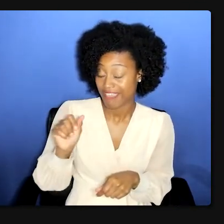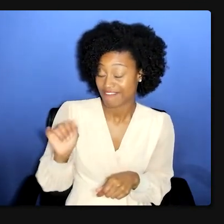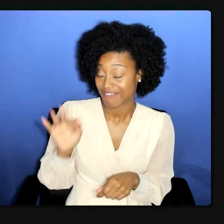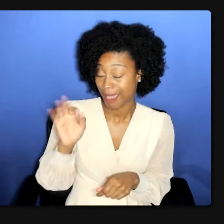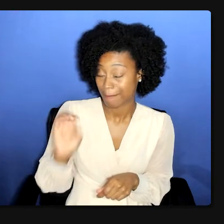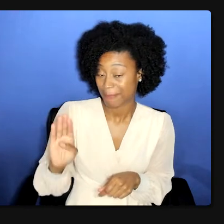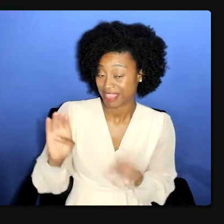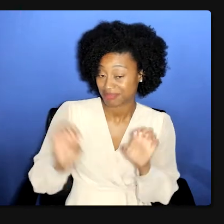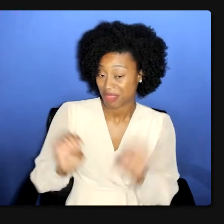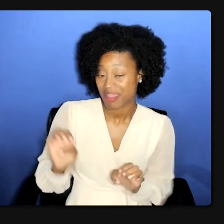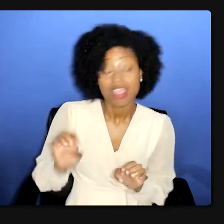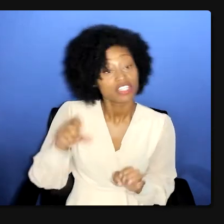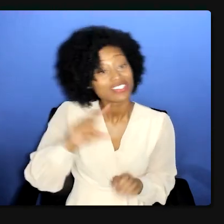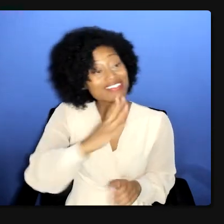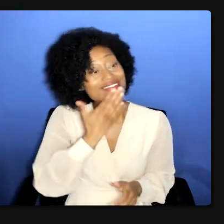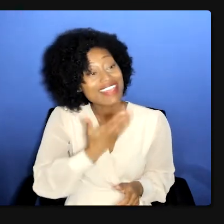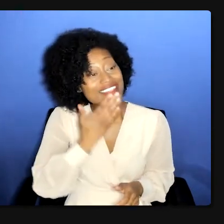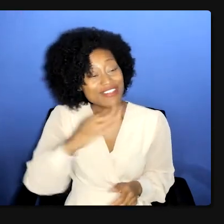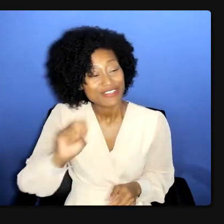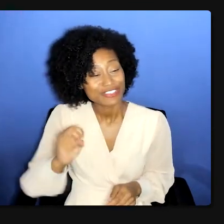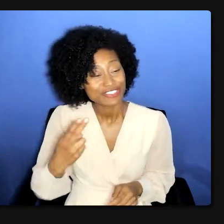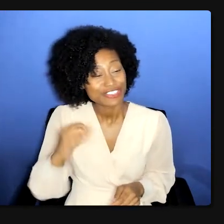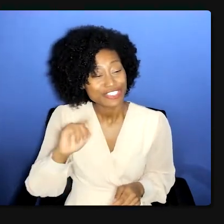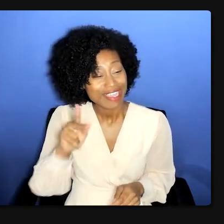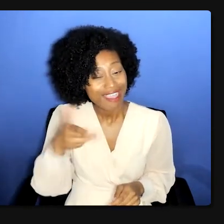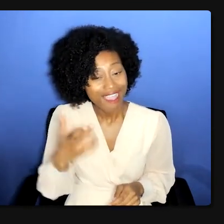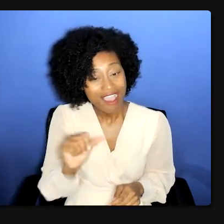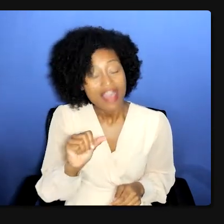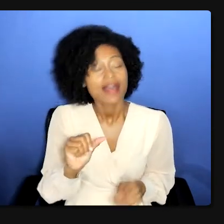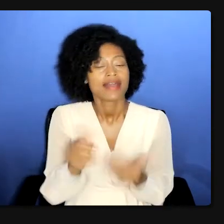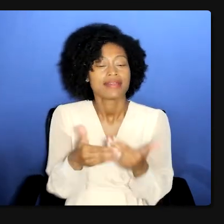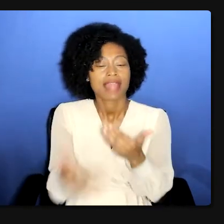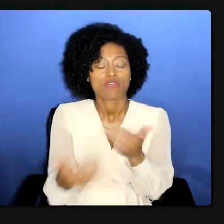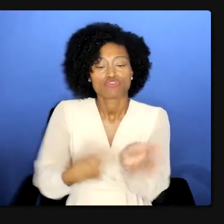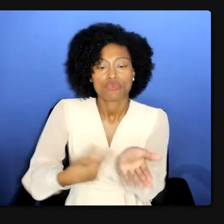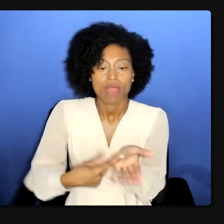Next, let's talk about just how easy it is to get started using PlayFab Experiments.